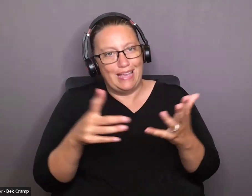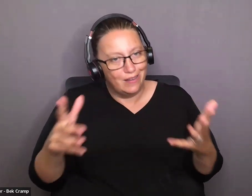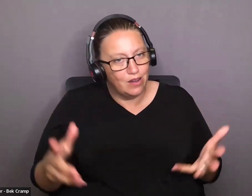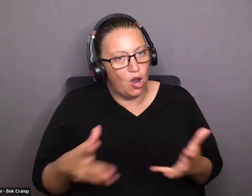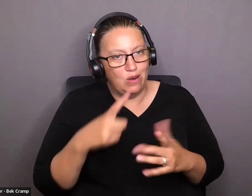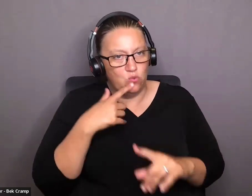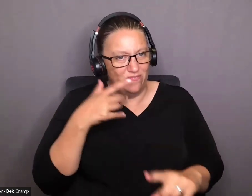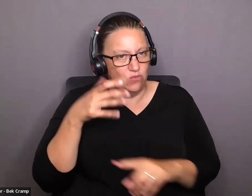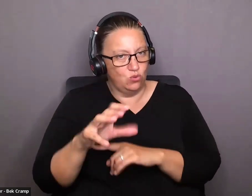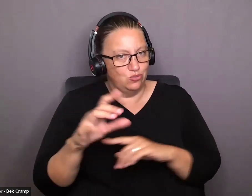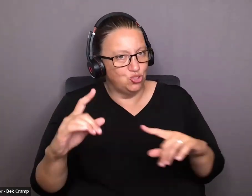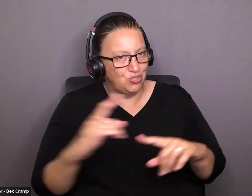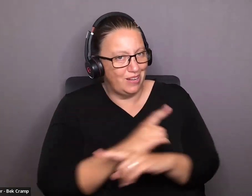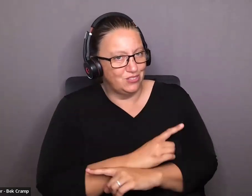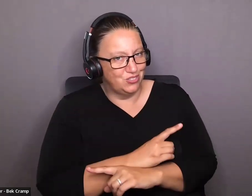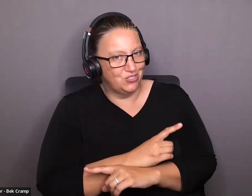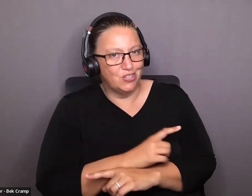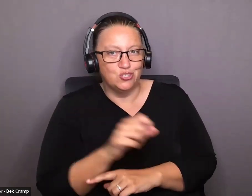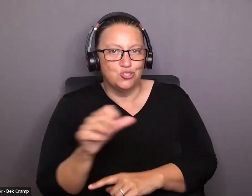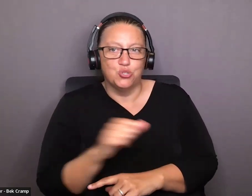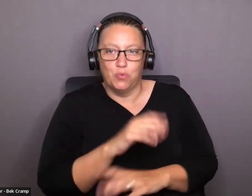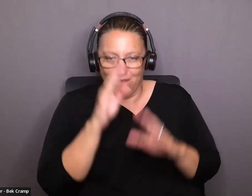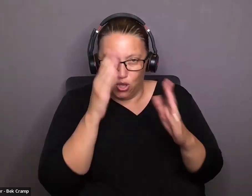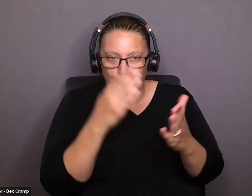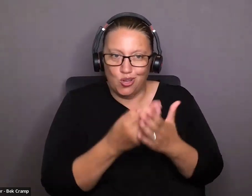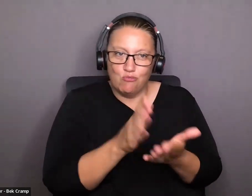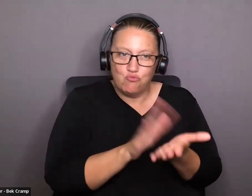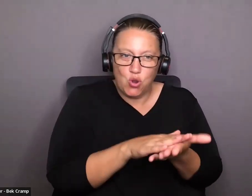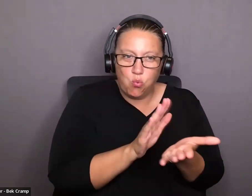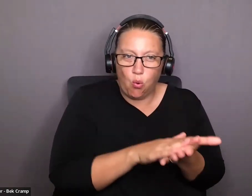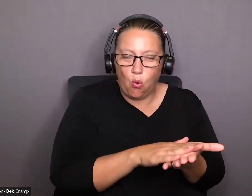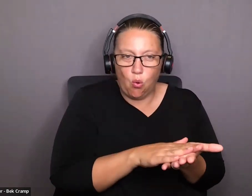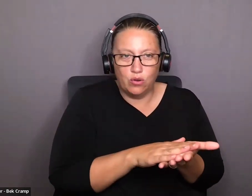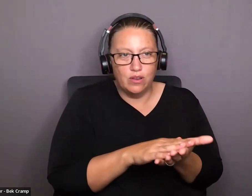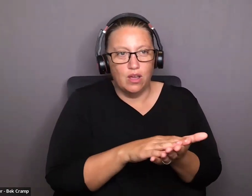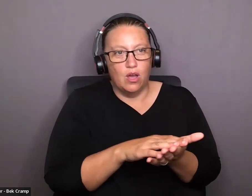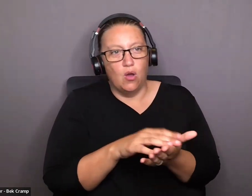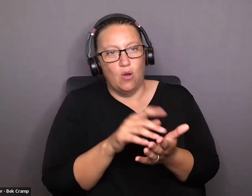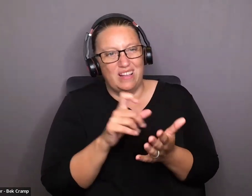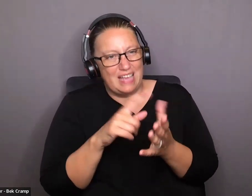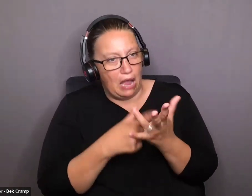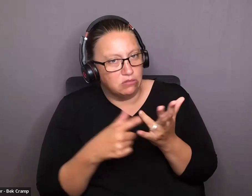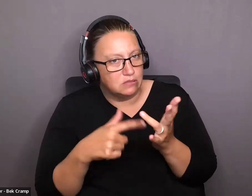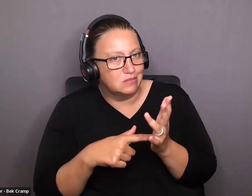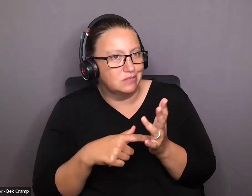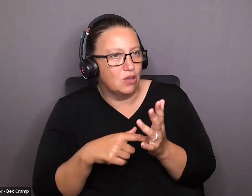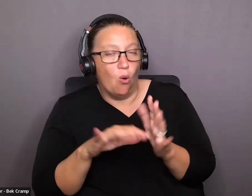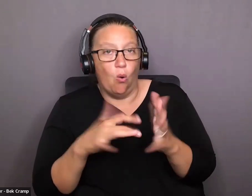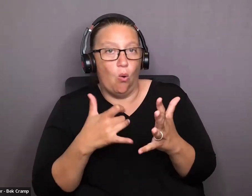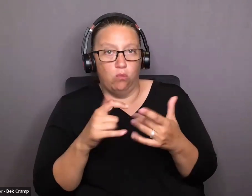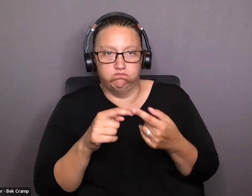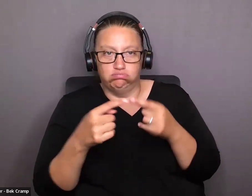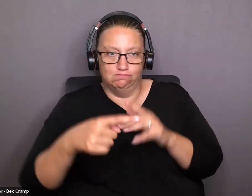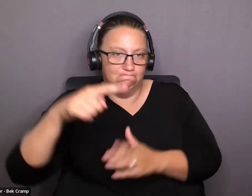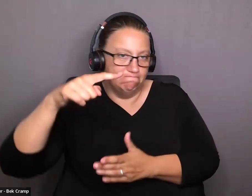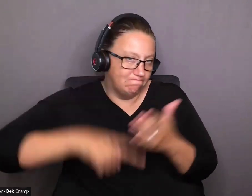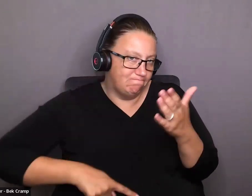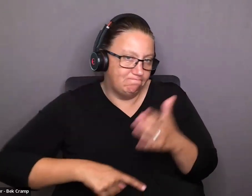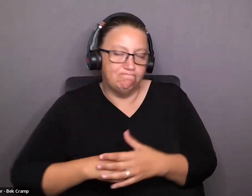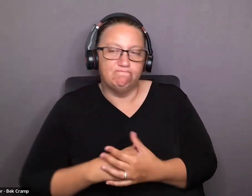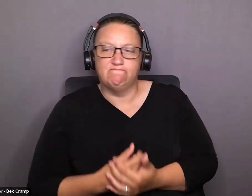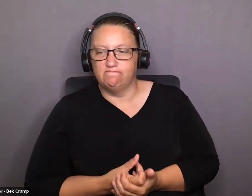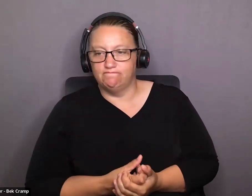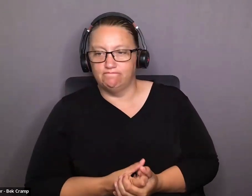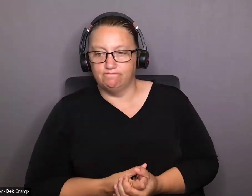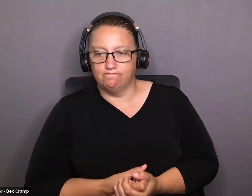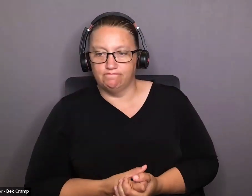on rewards or carrots or rules to enforcement sticks? And what do regulators and policymakers